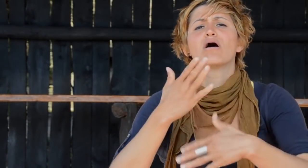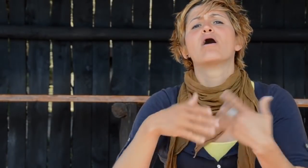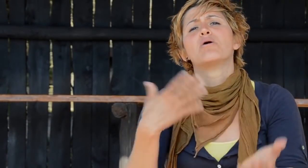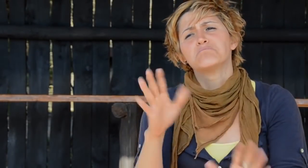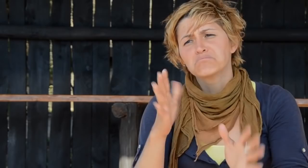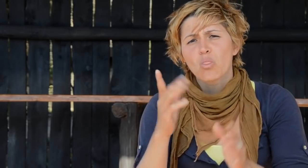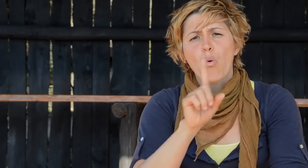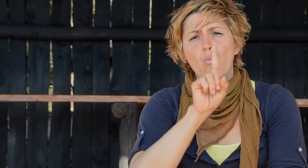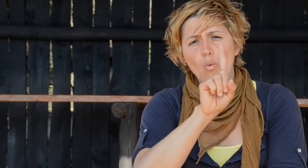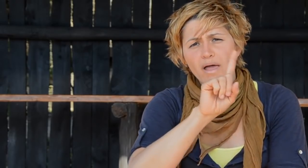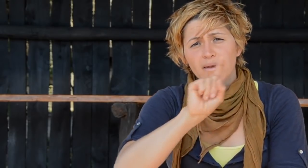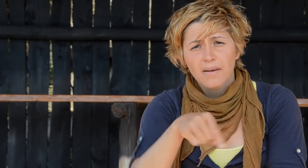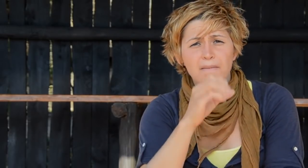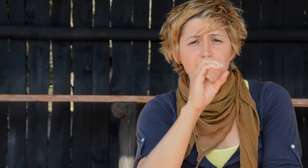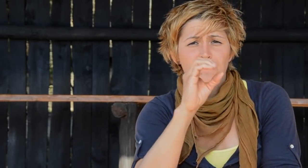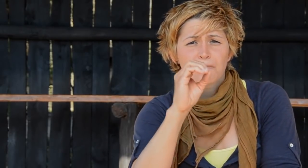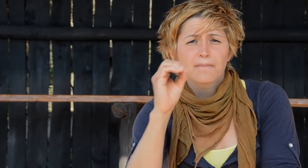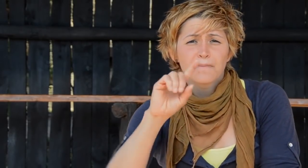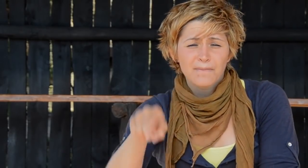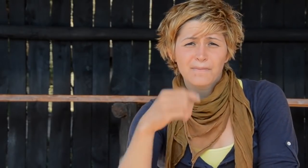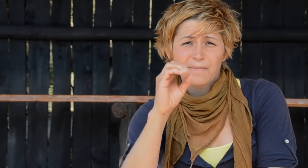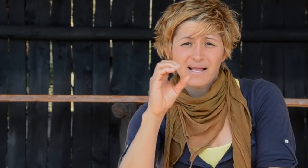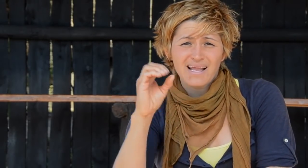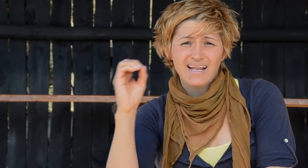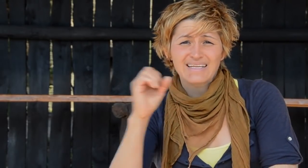They started migrating to Africa about 1 million